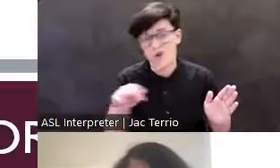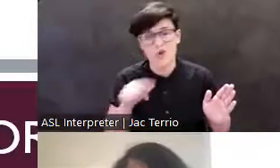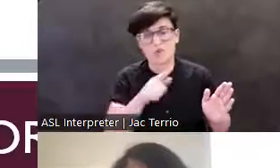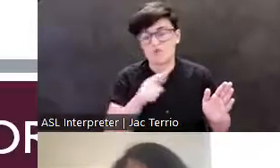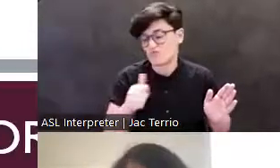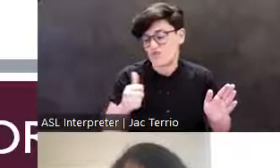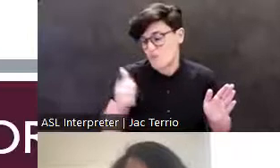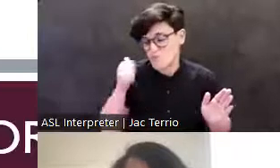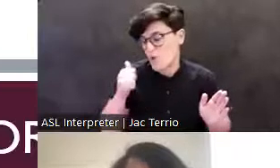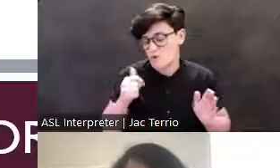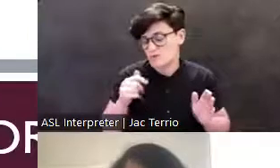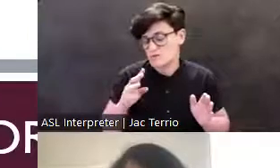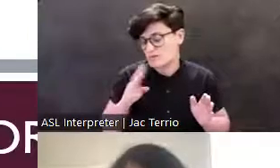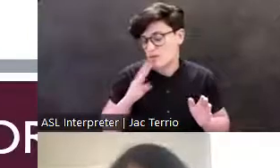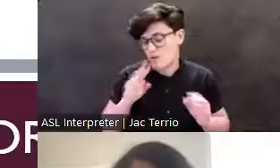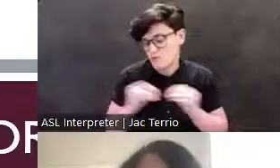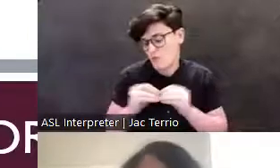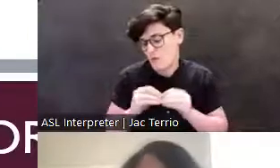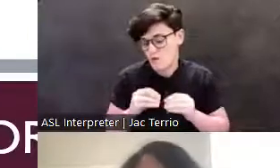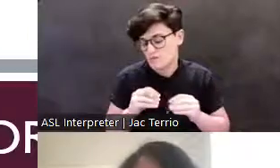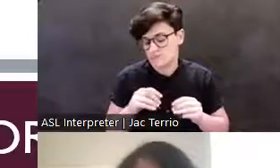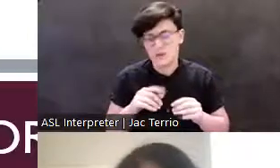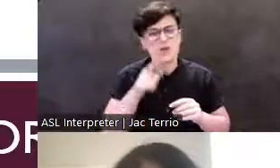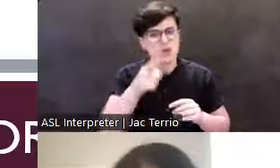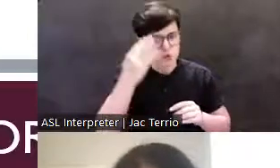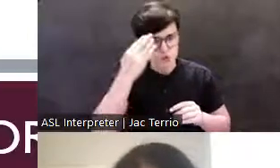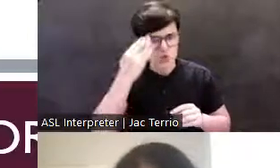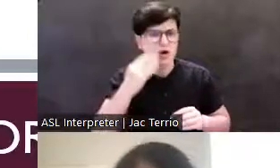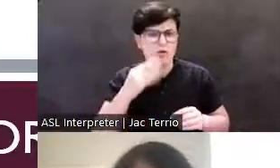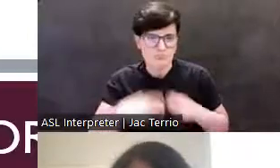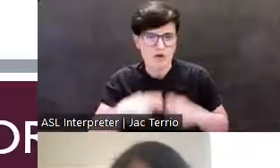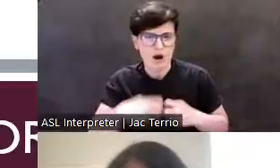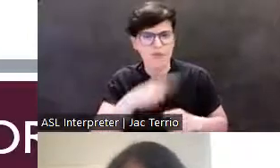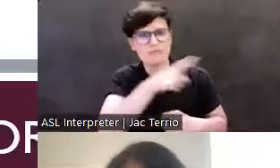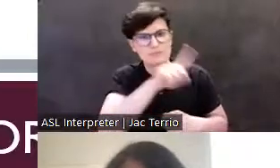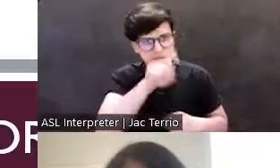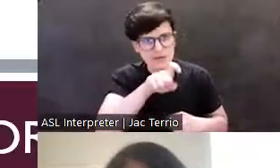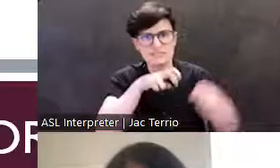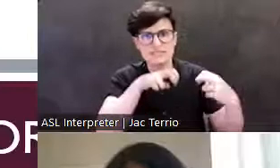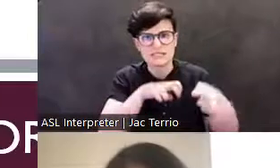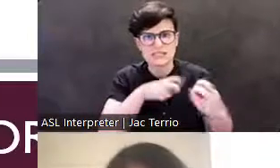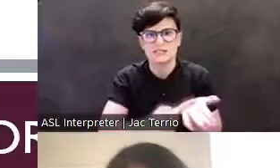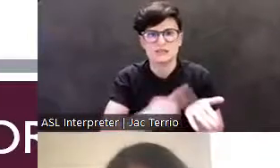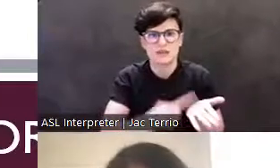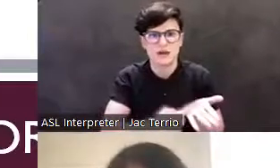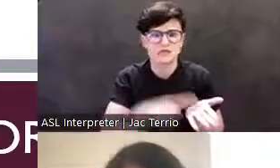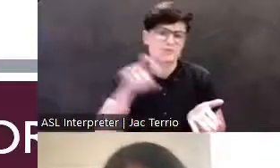Then you know that's a problem because they should discuss it with you.